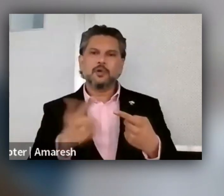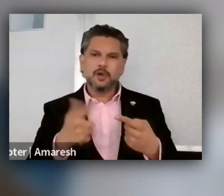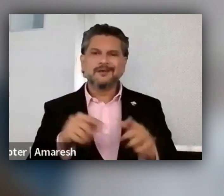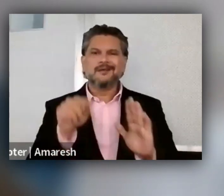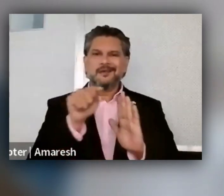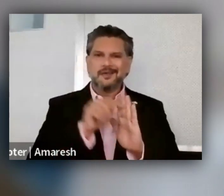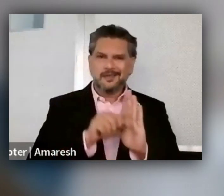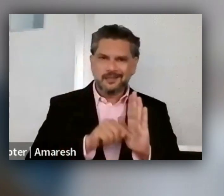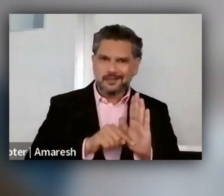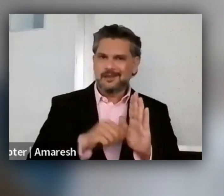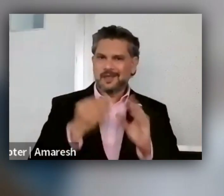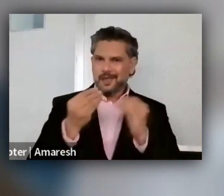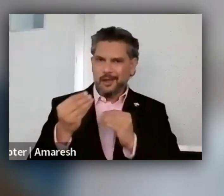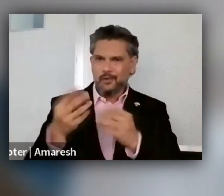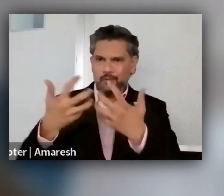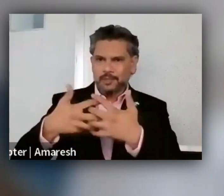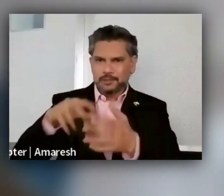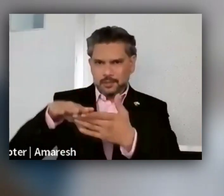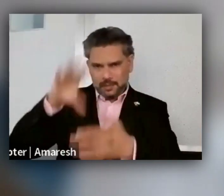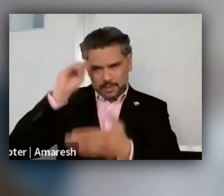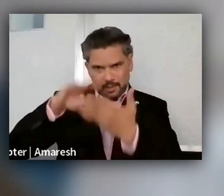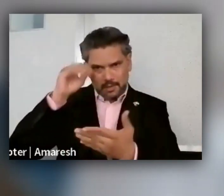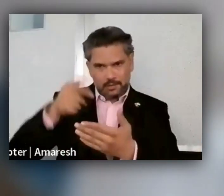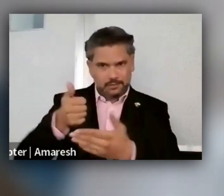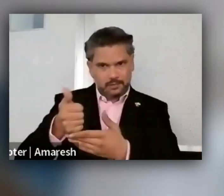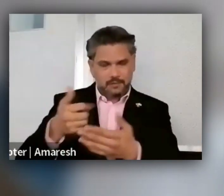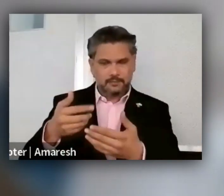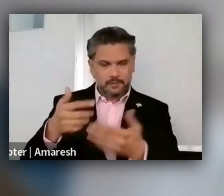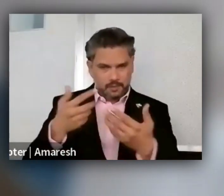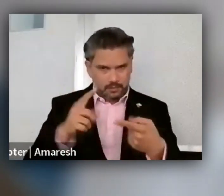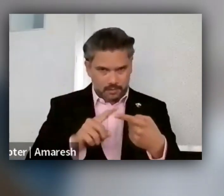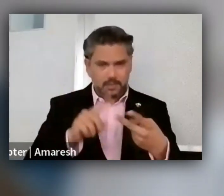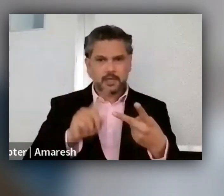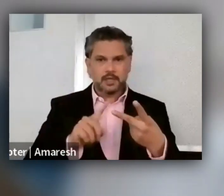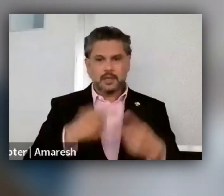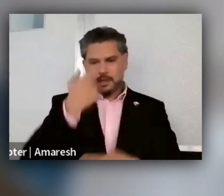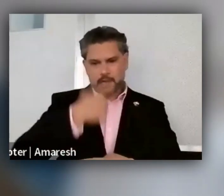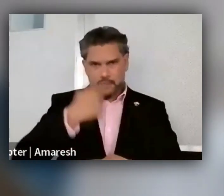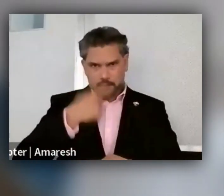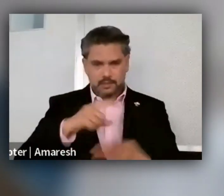One is the ethical principle for web machine learning. And another one is identity and the web.